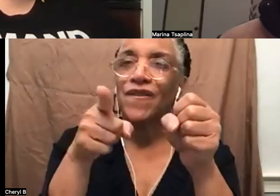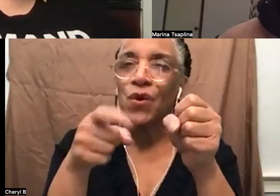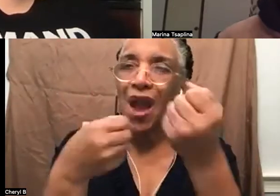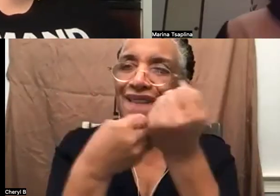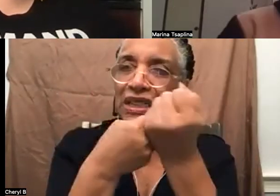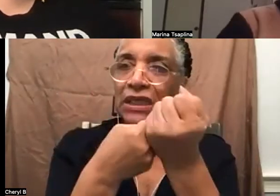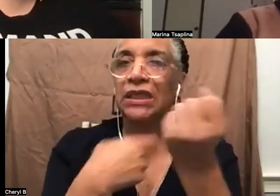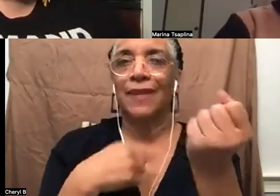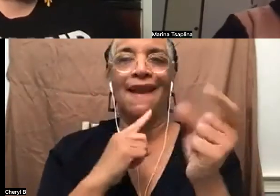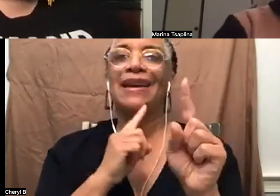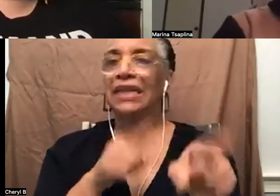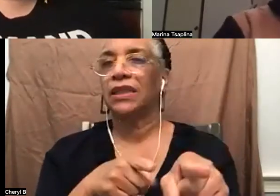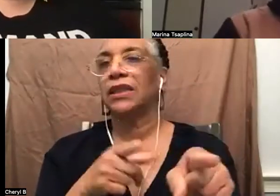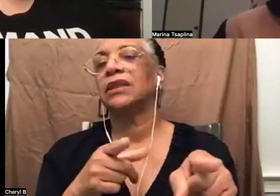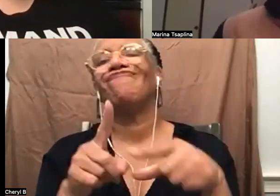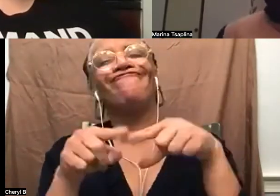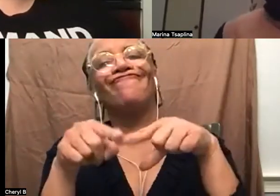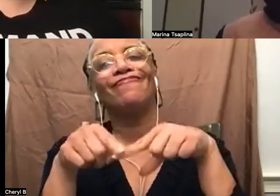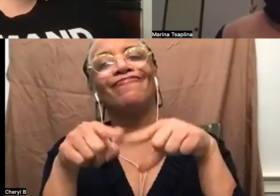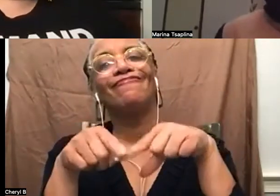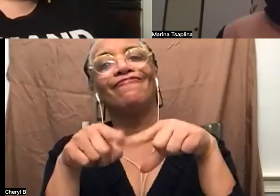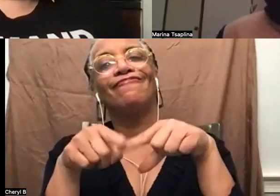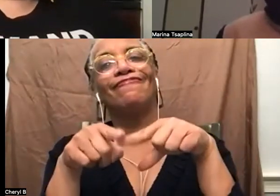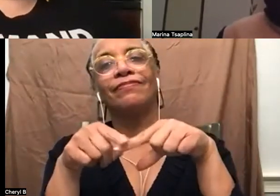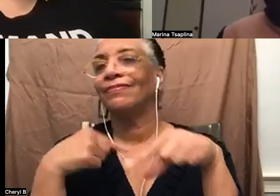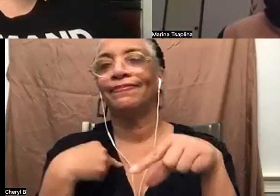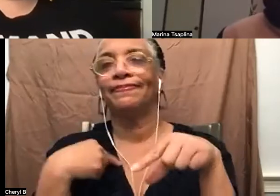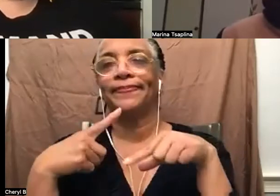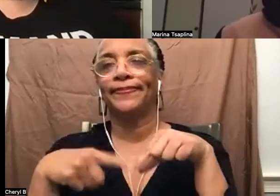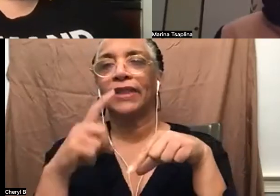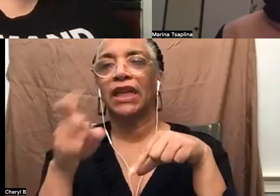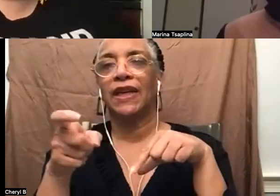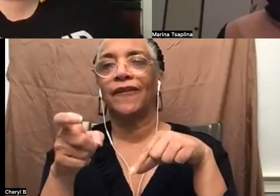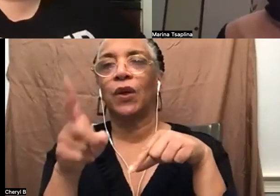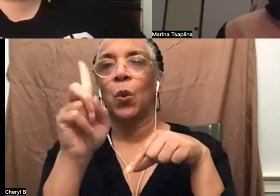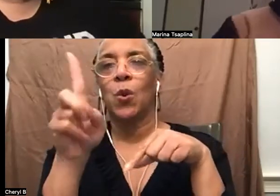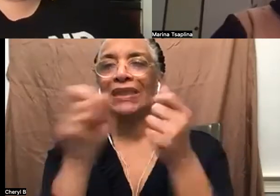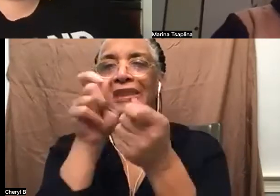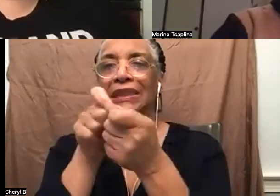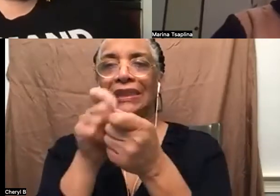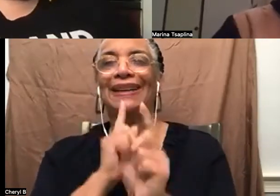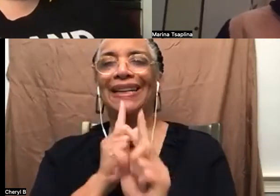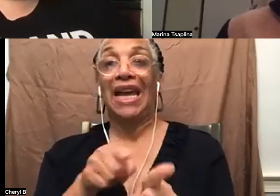it's going to depend. I cannot give you one set answer, I wish that I could but I cannot.